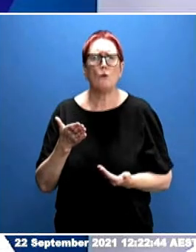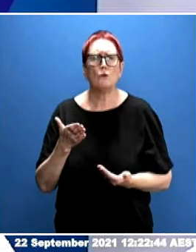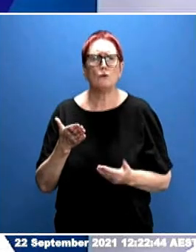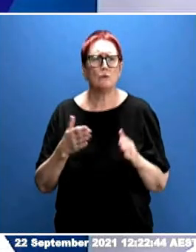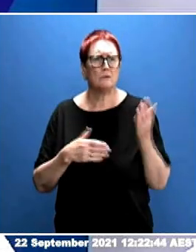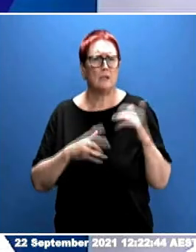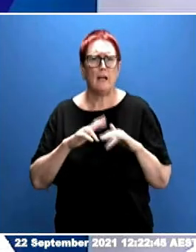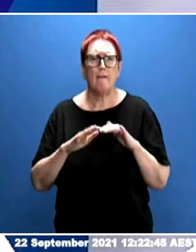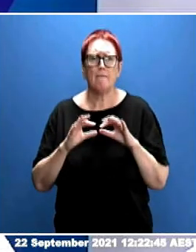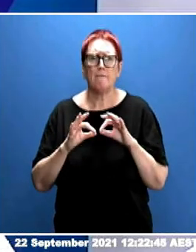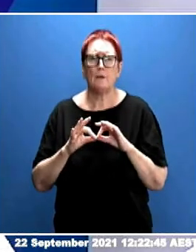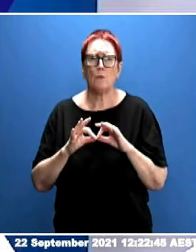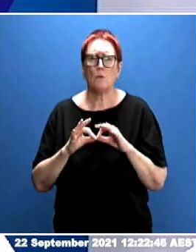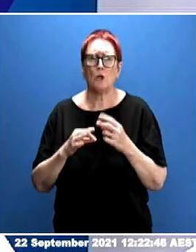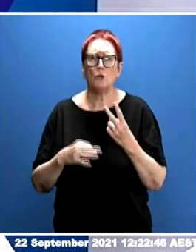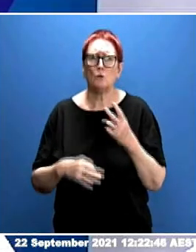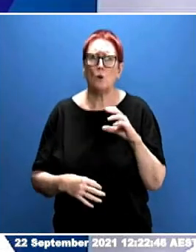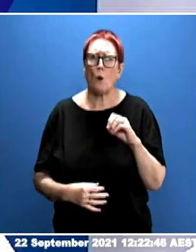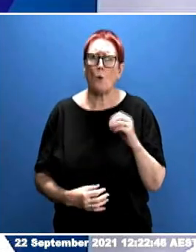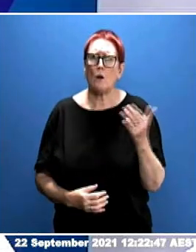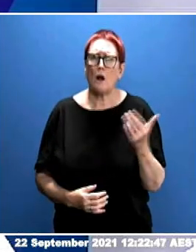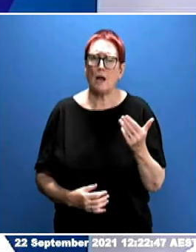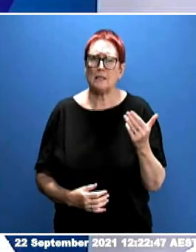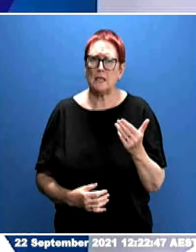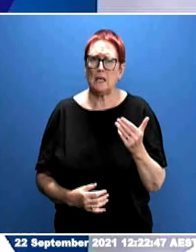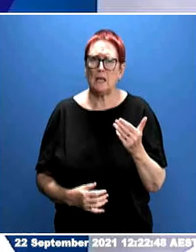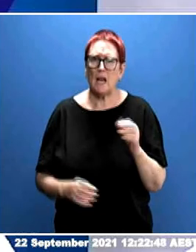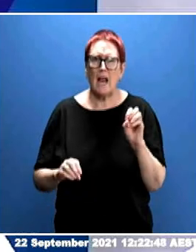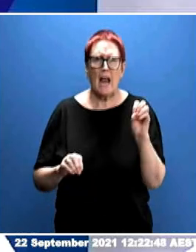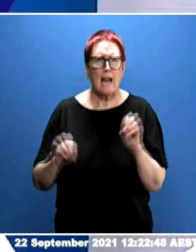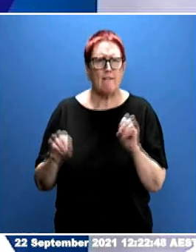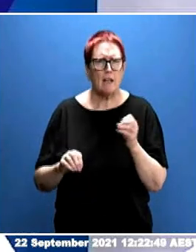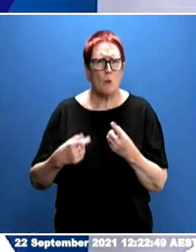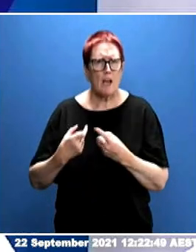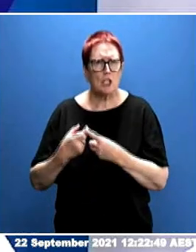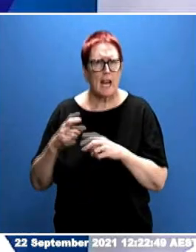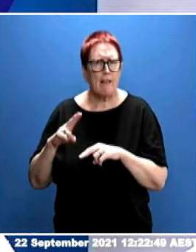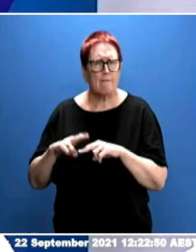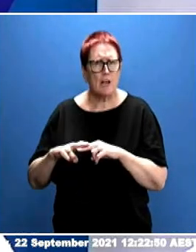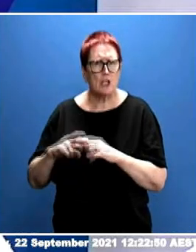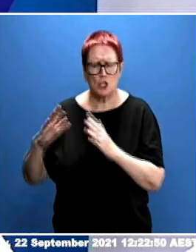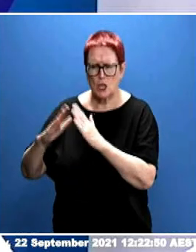in February 2019, the evaluation of a Kath French Secure Care Centre